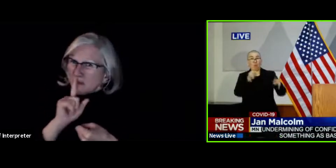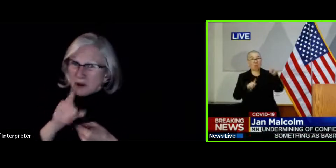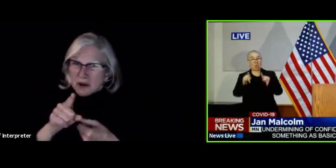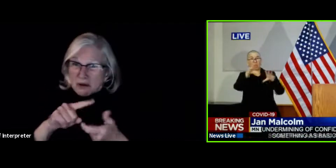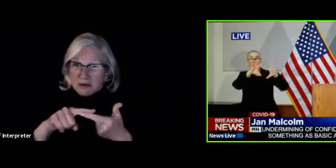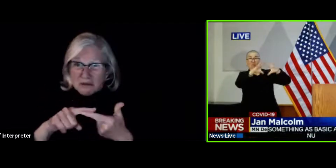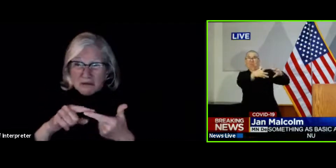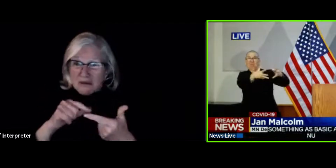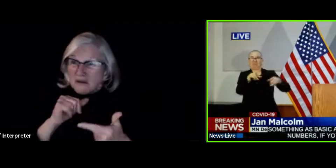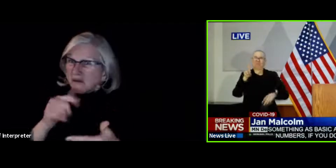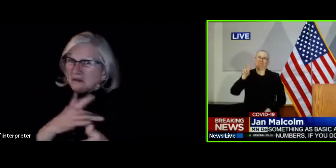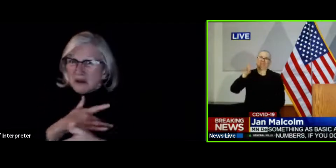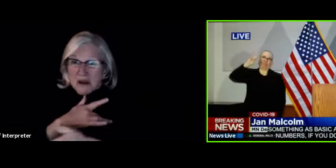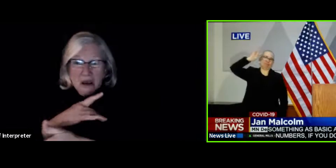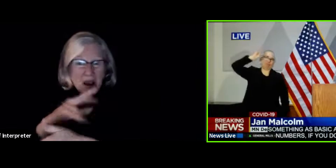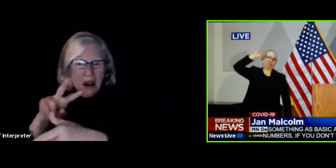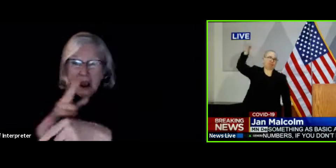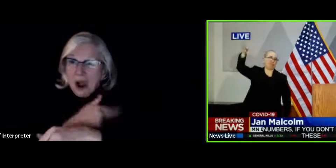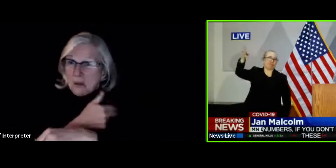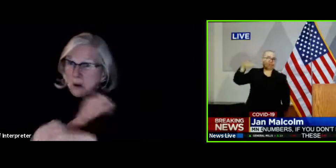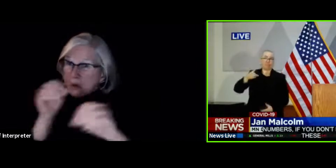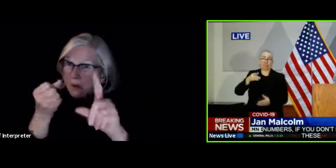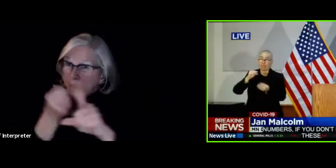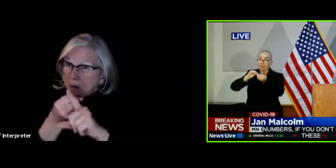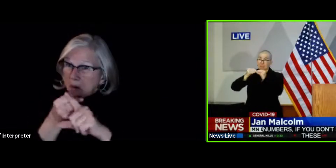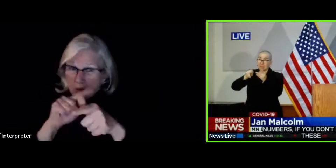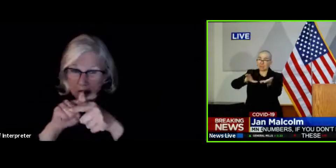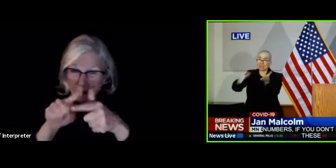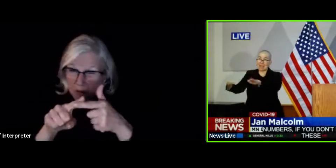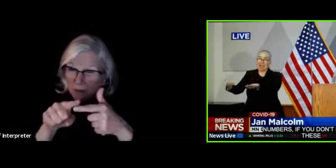REALLY ATTRIBUTED TO COVID, IT'S AWFULLY HARD TO SOLVE A PROBLEM.